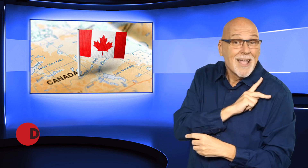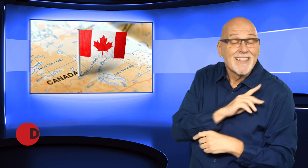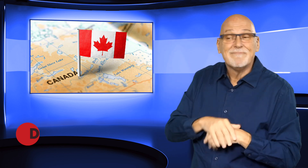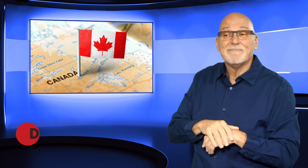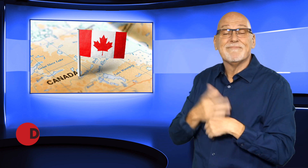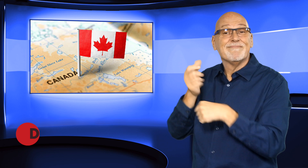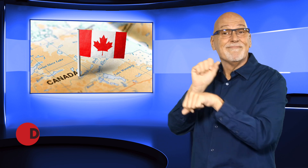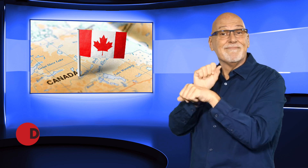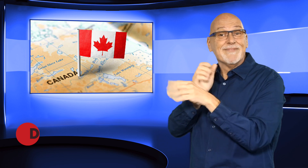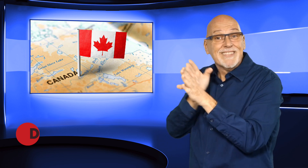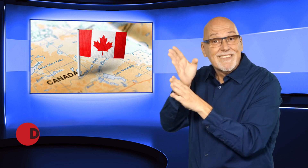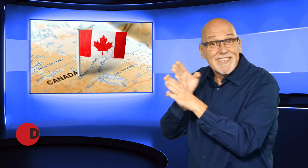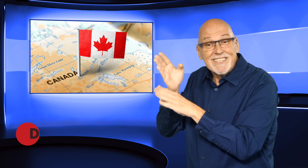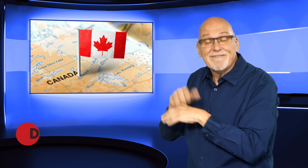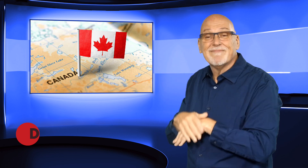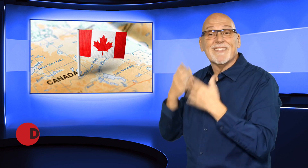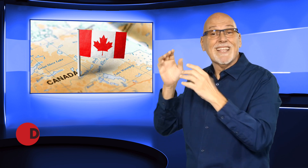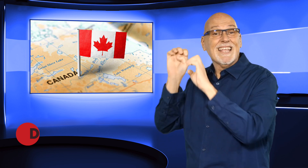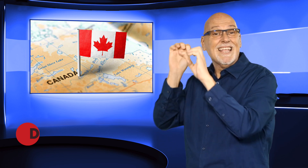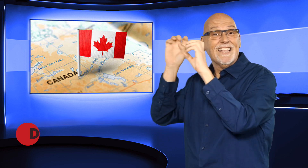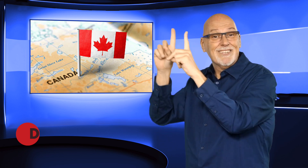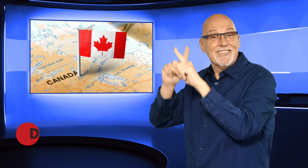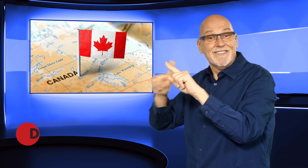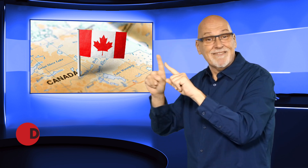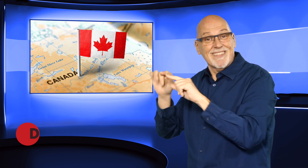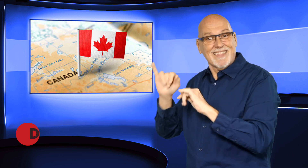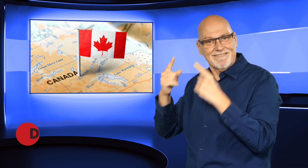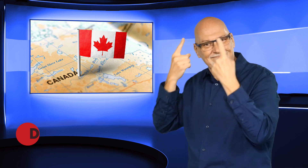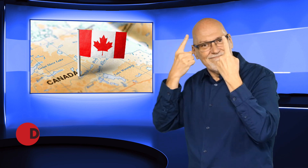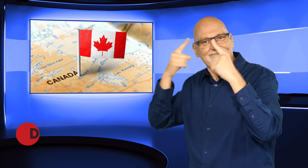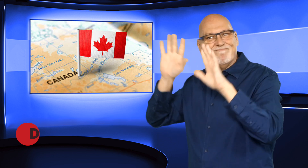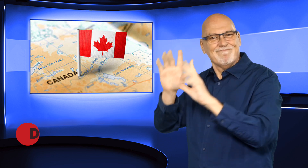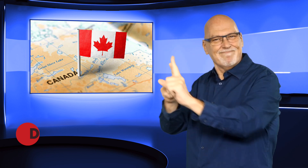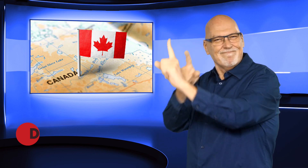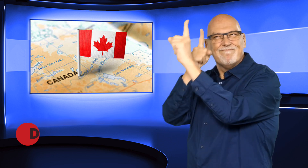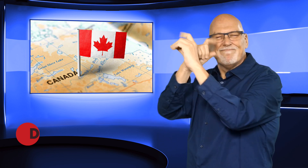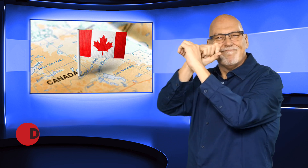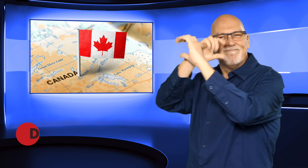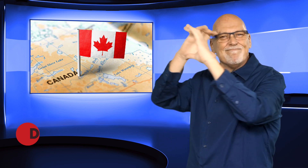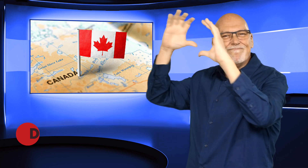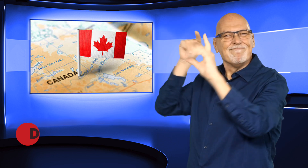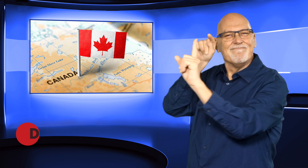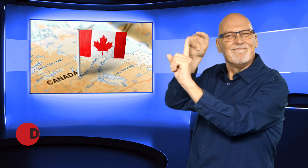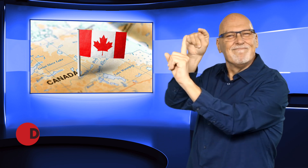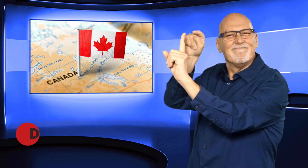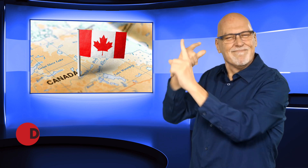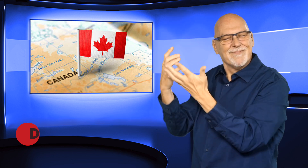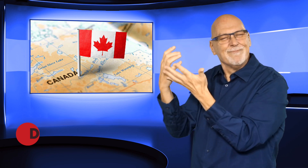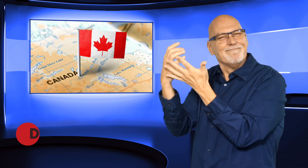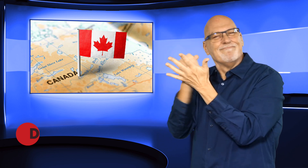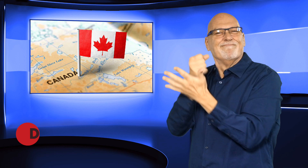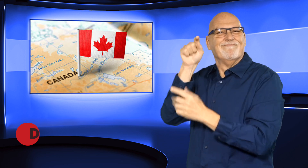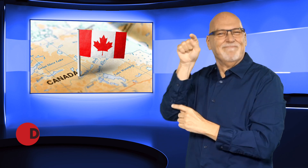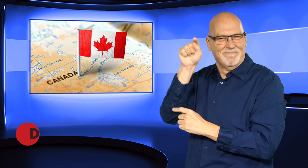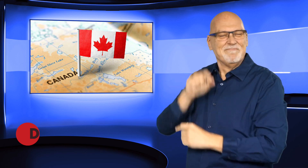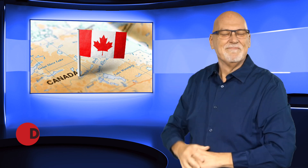education success they envision and deserve.